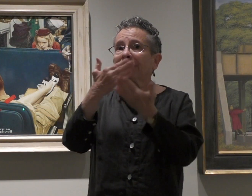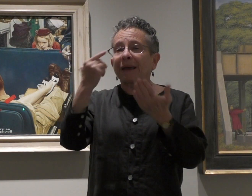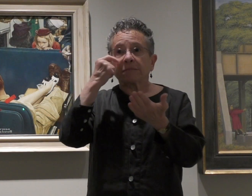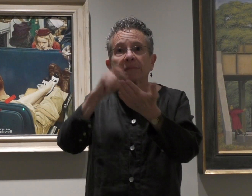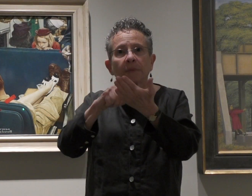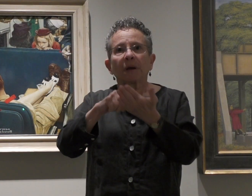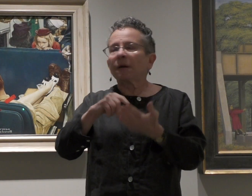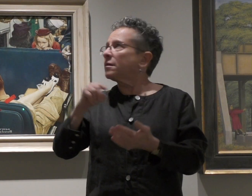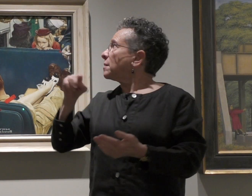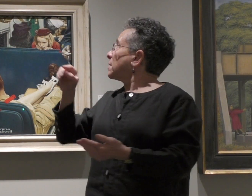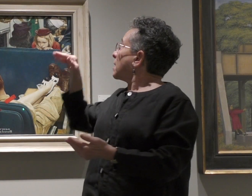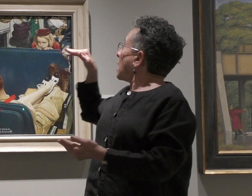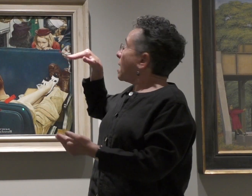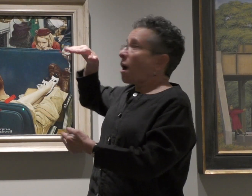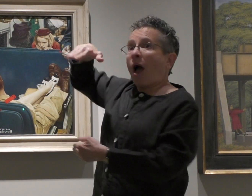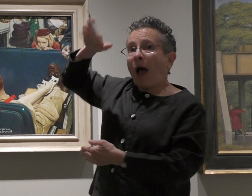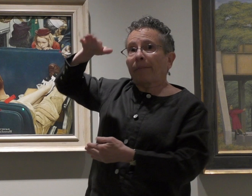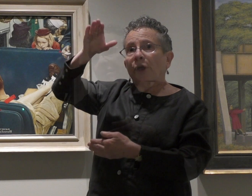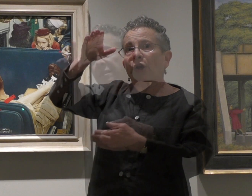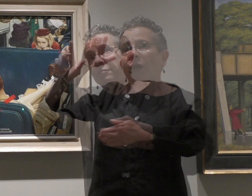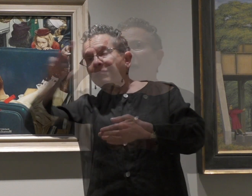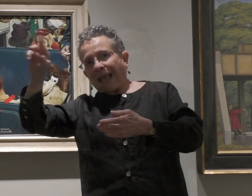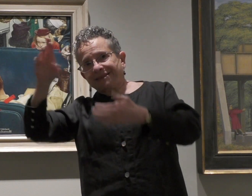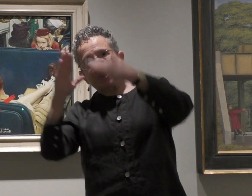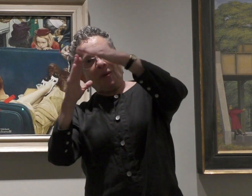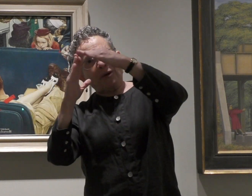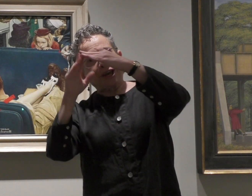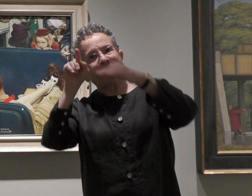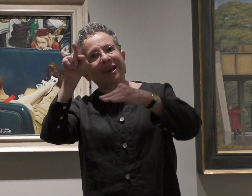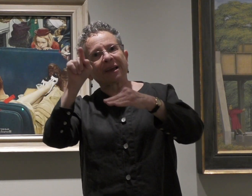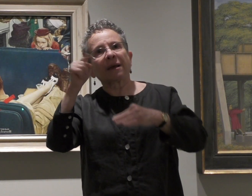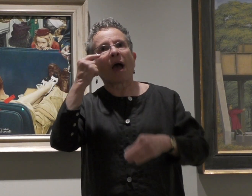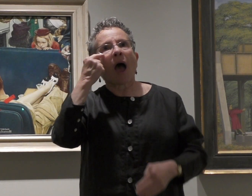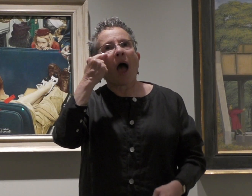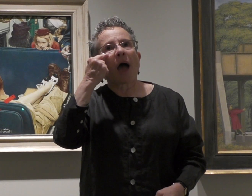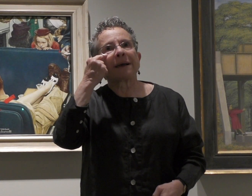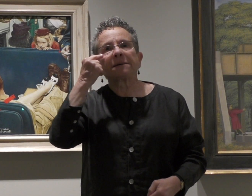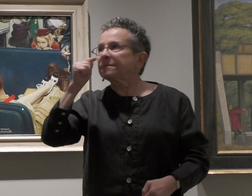Another thing to notice in the upper right corner is an eye.